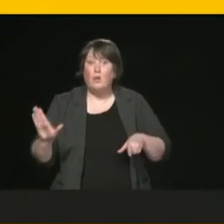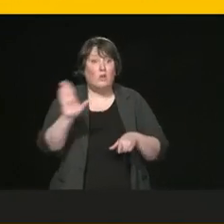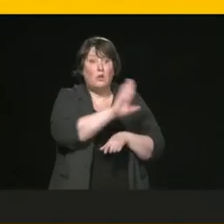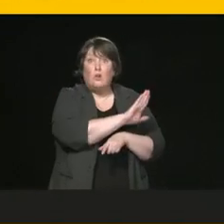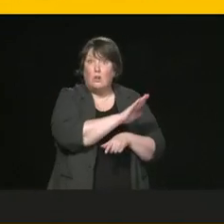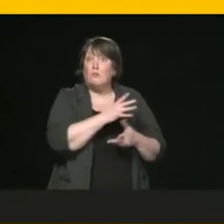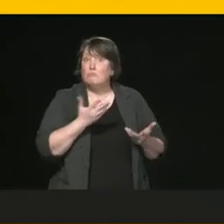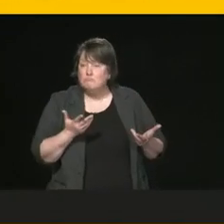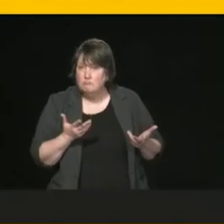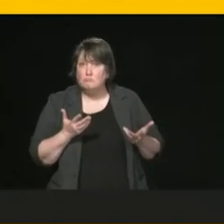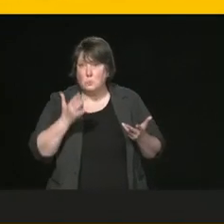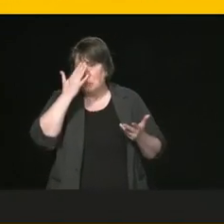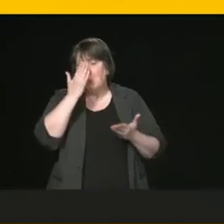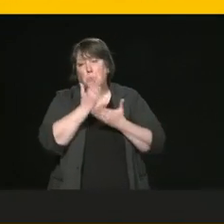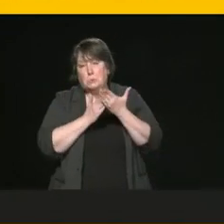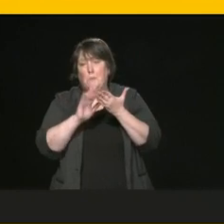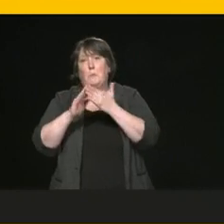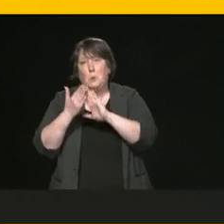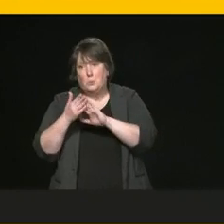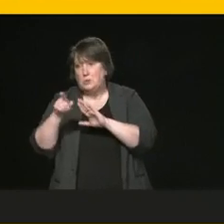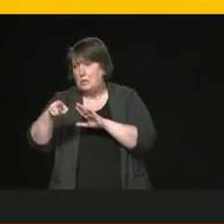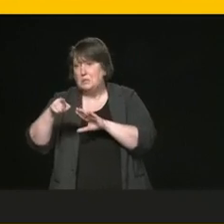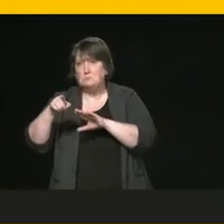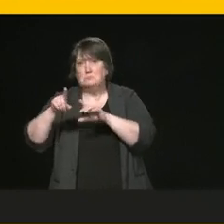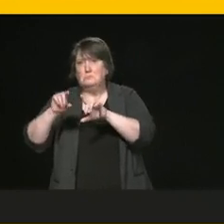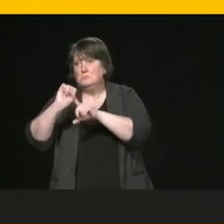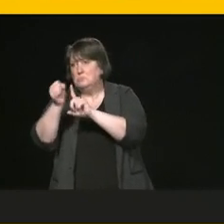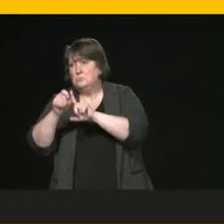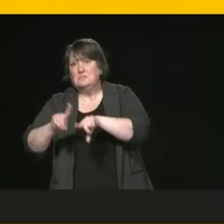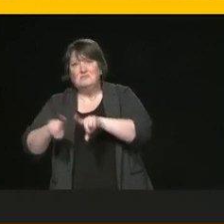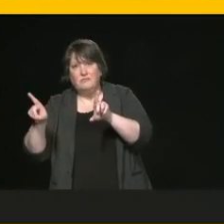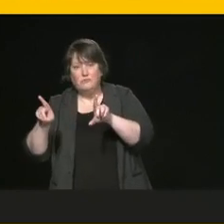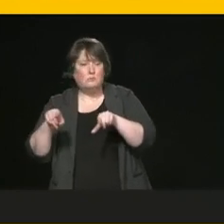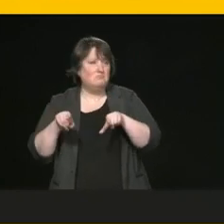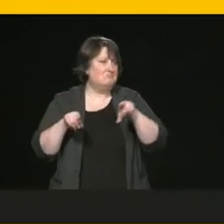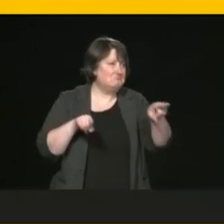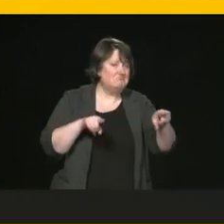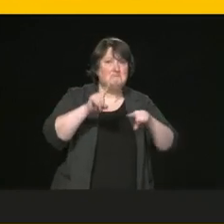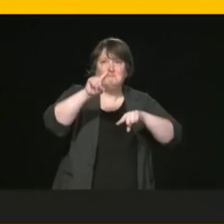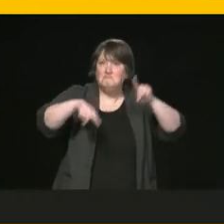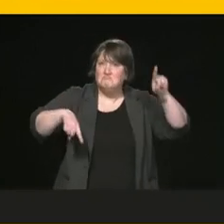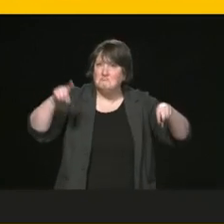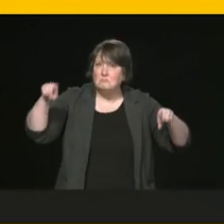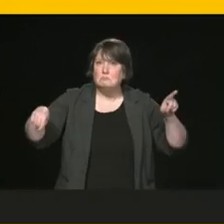THESE ARE THE THINGS WE'RE ASKING ALL CANADIANS TO DO. ACROSS THE COUNTRY, WE RECOGNIZE THAT DIFFERENT